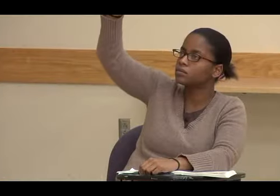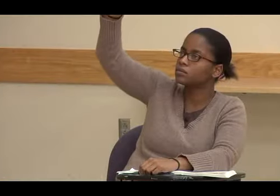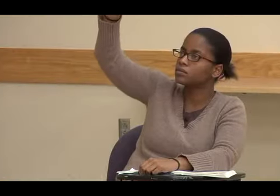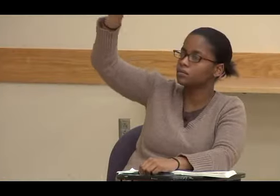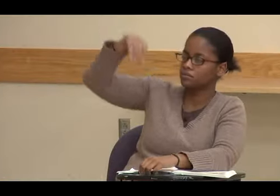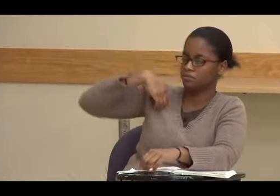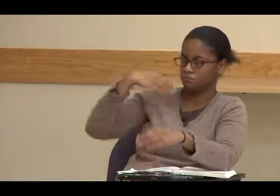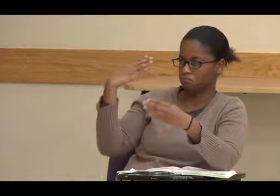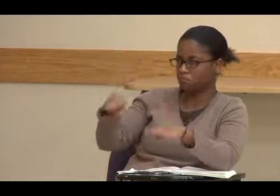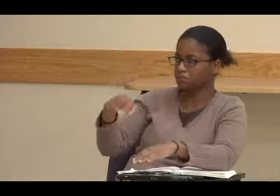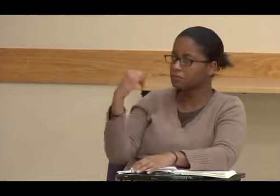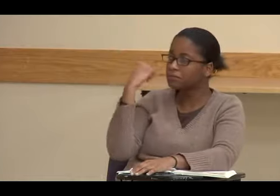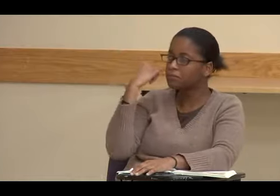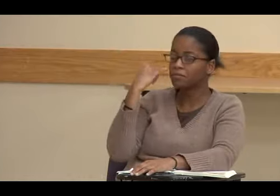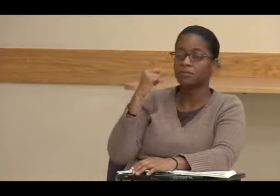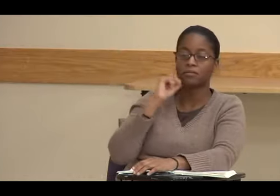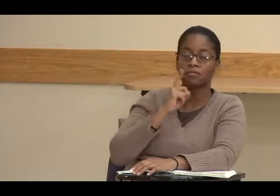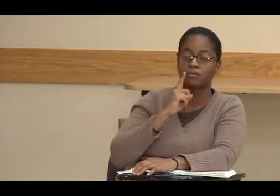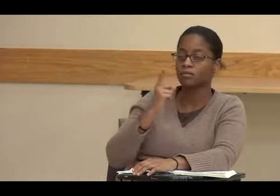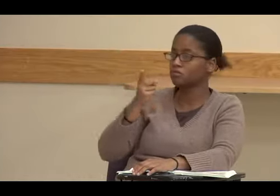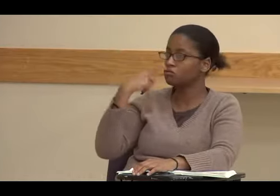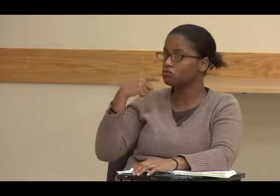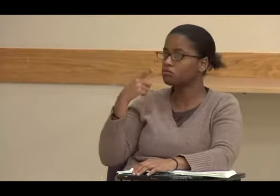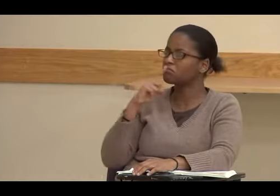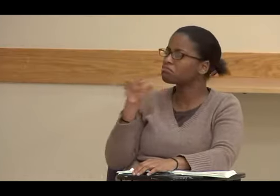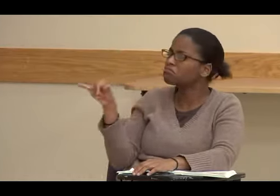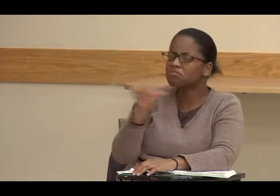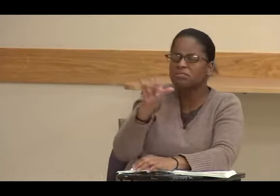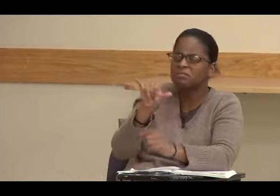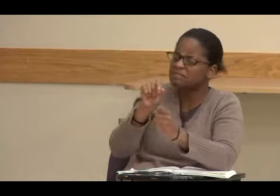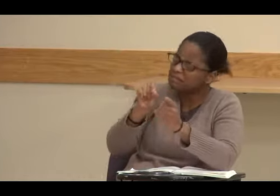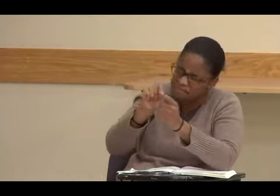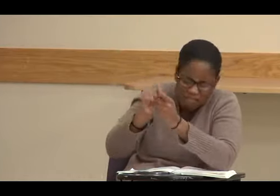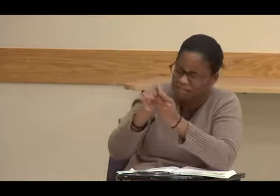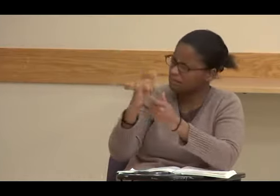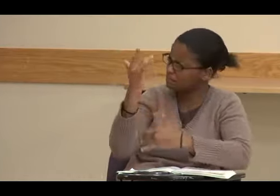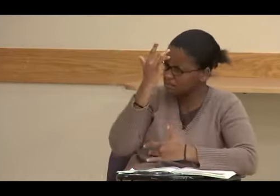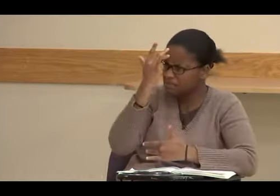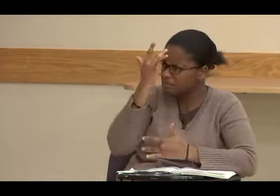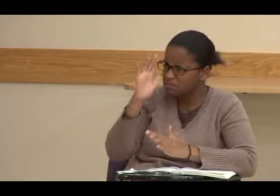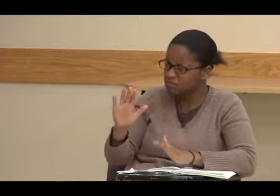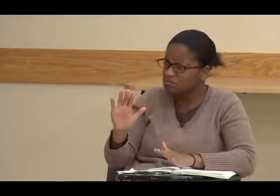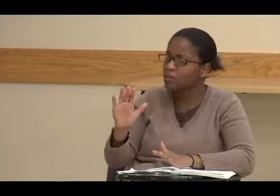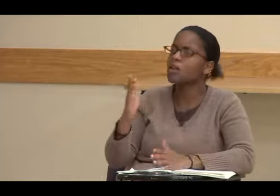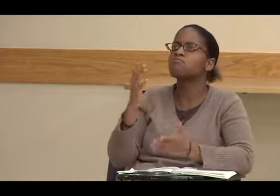[Instructor]: Martina? I bet if the average deaf person and the average hearing person had the exact same disease,